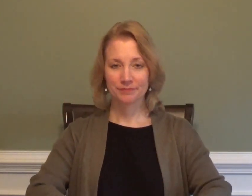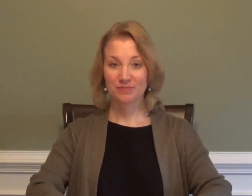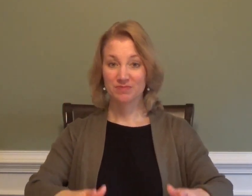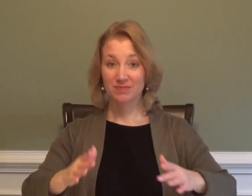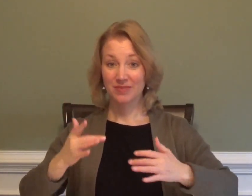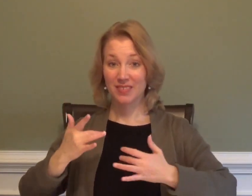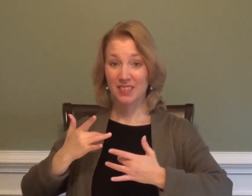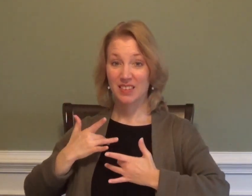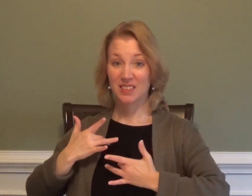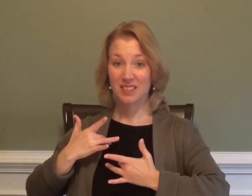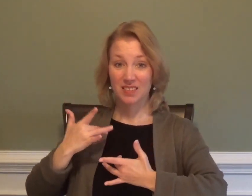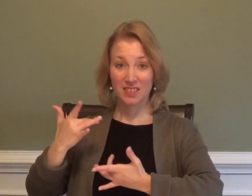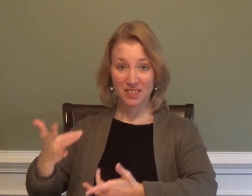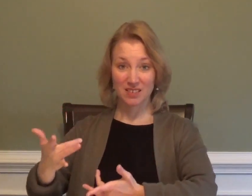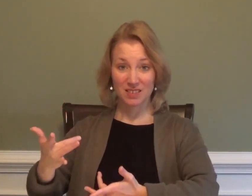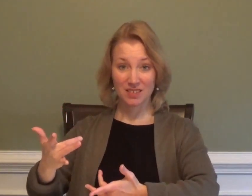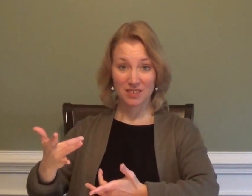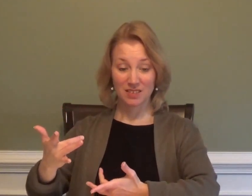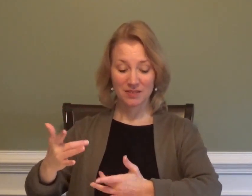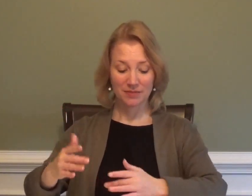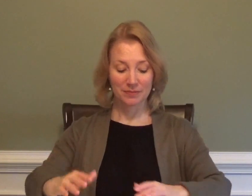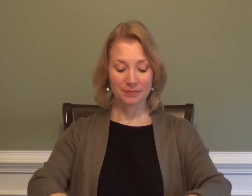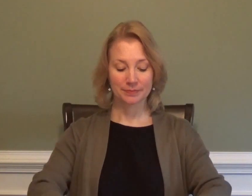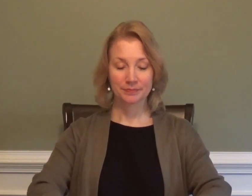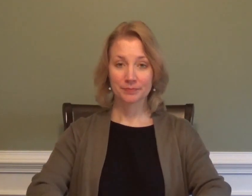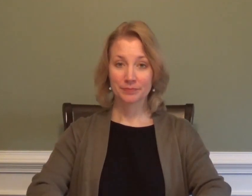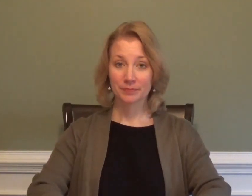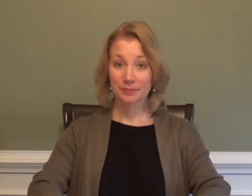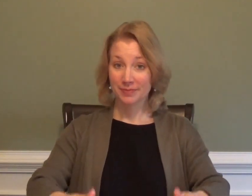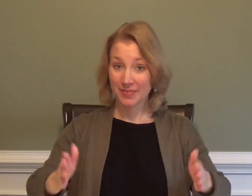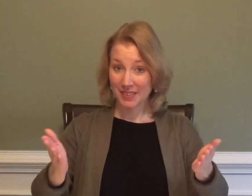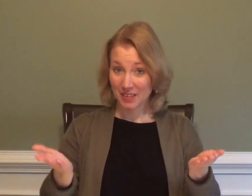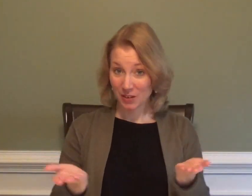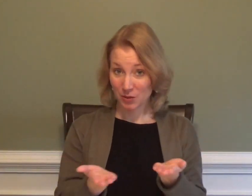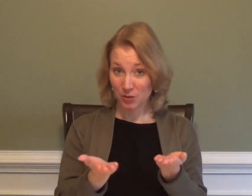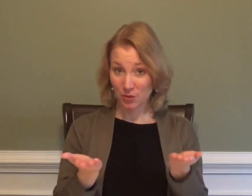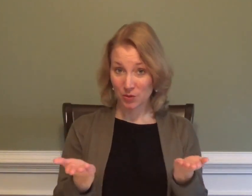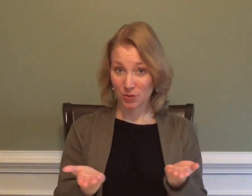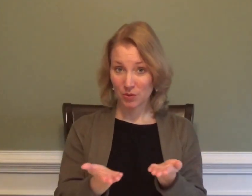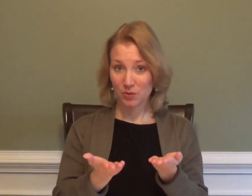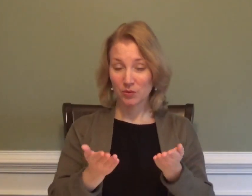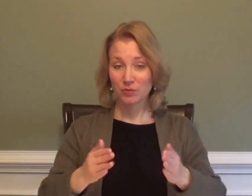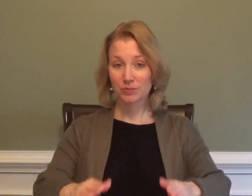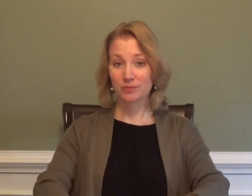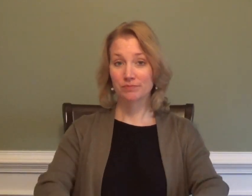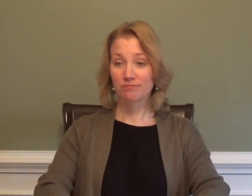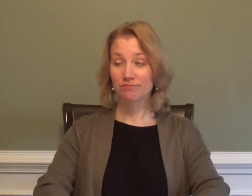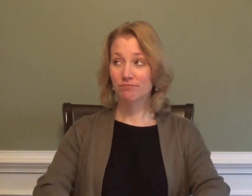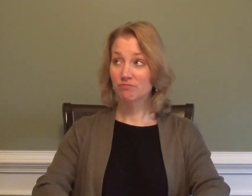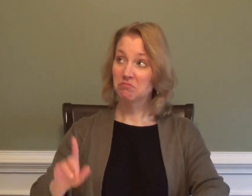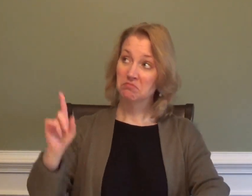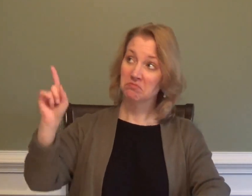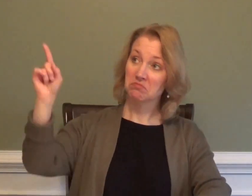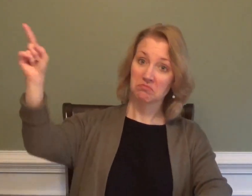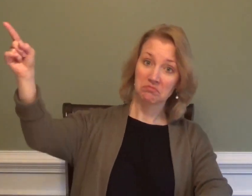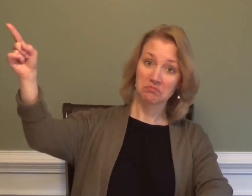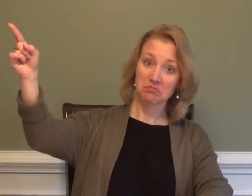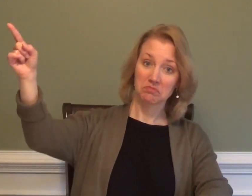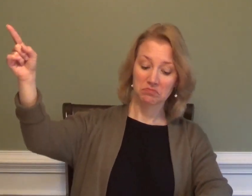TEND-TO HERE IX-over there